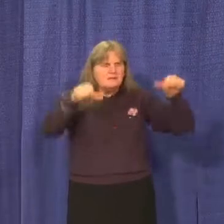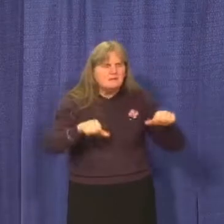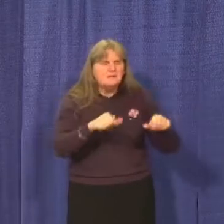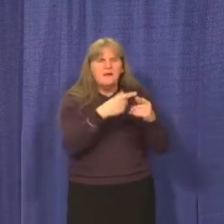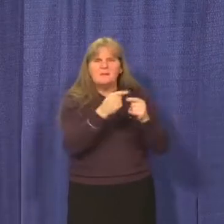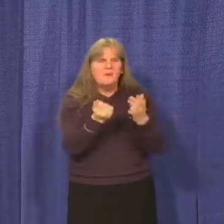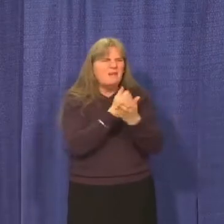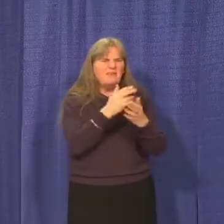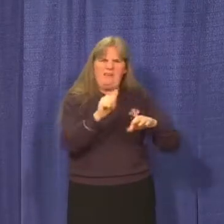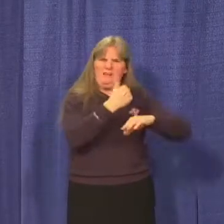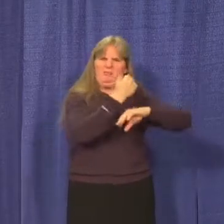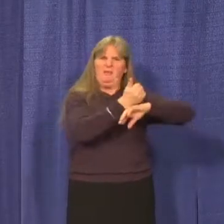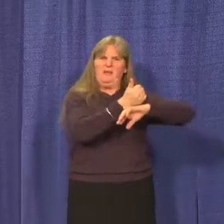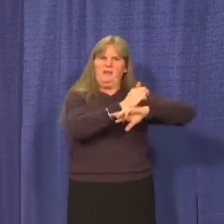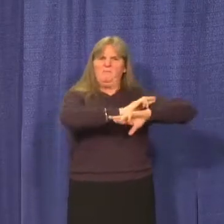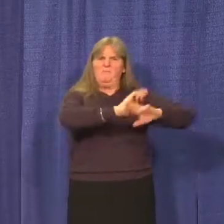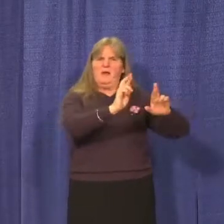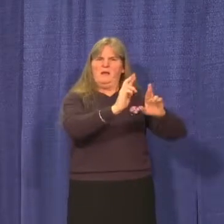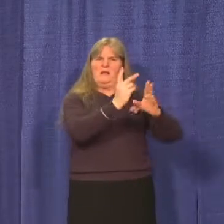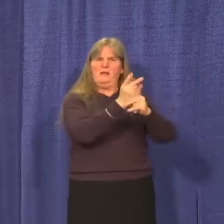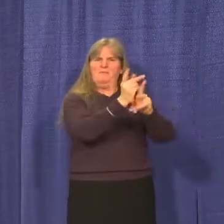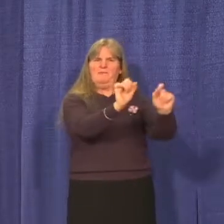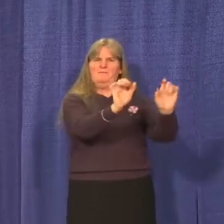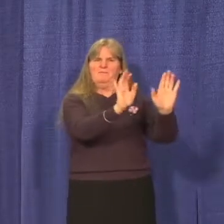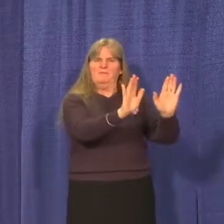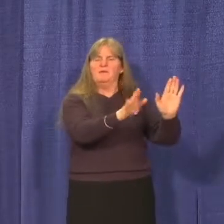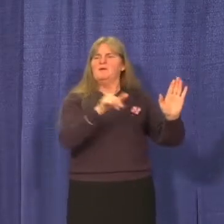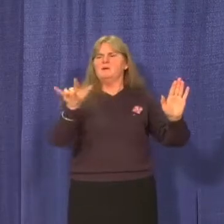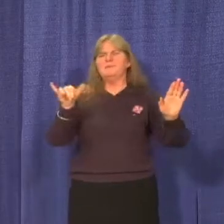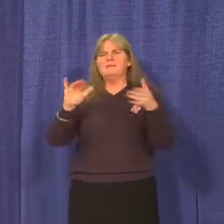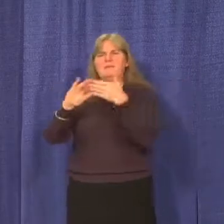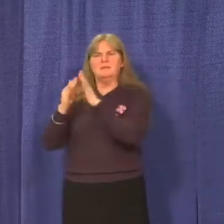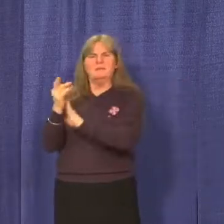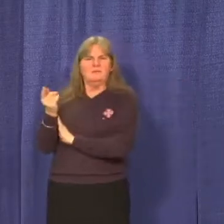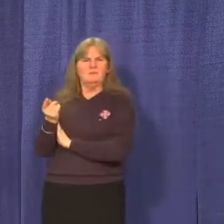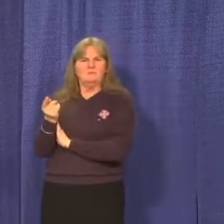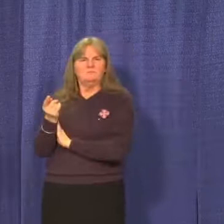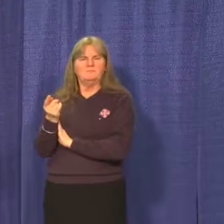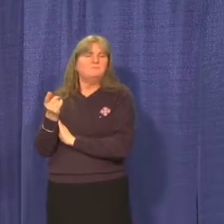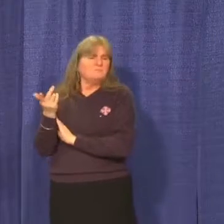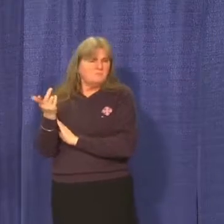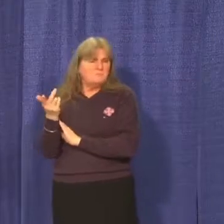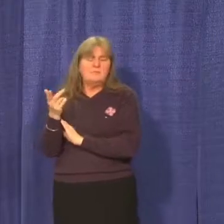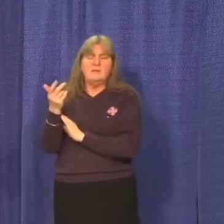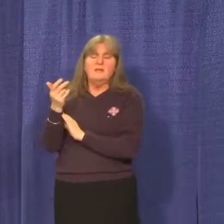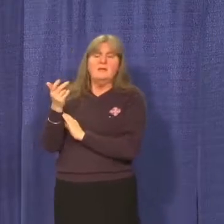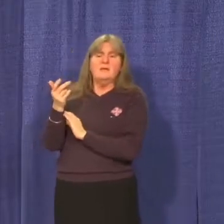and making sure we do-- the